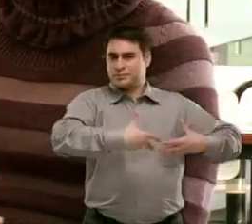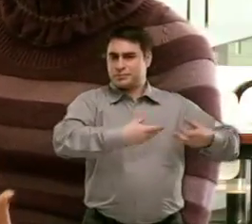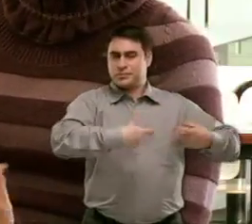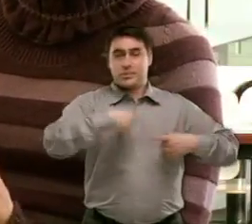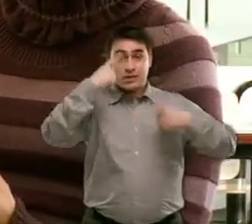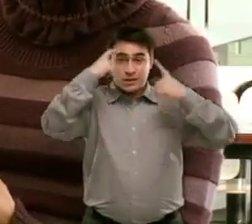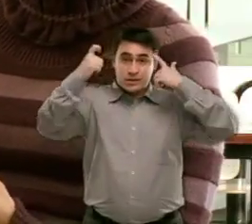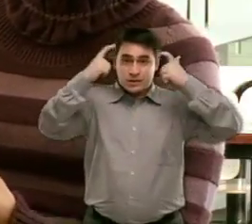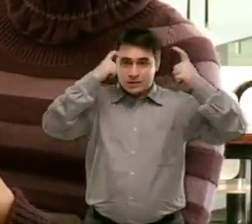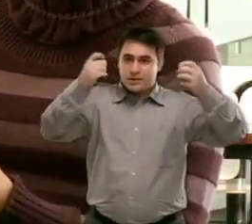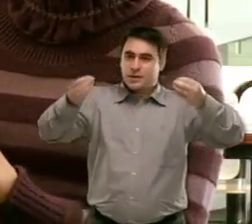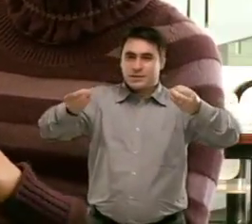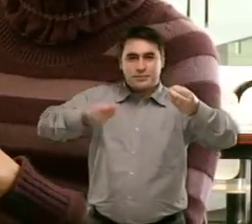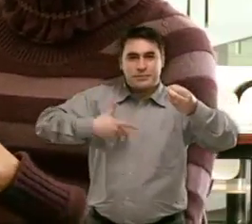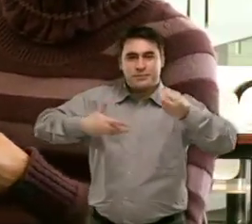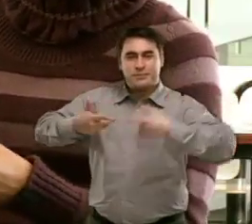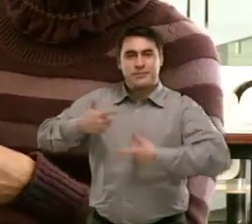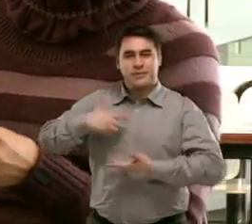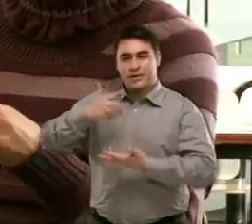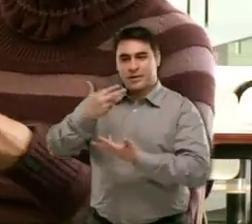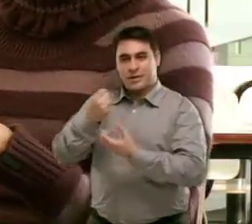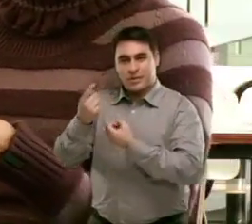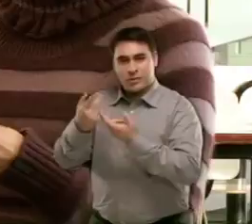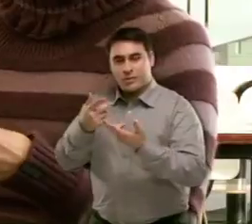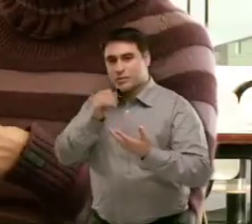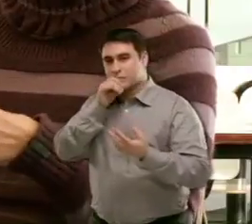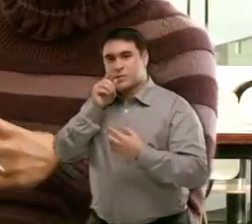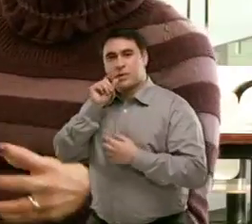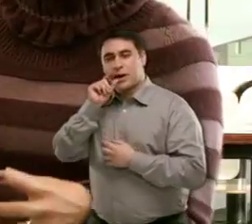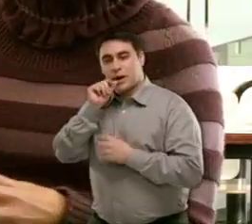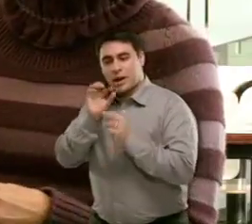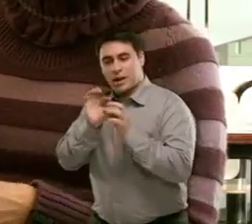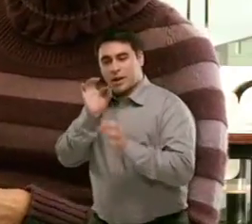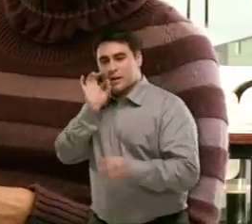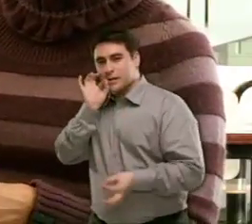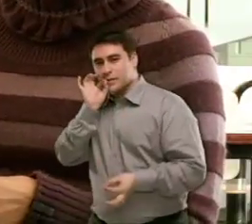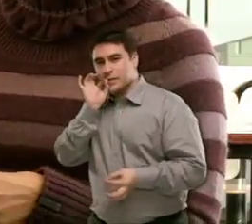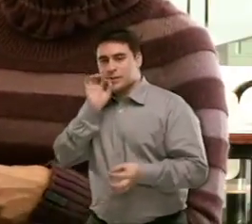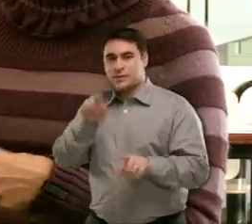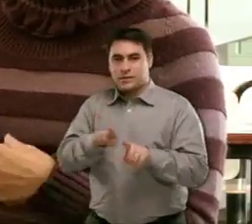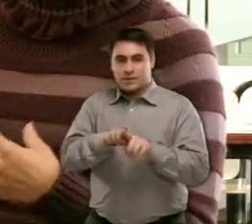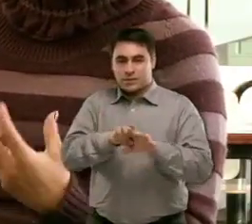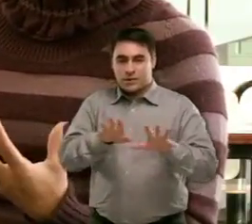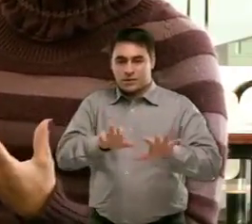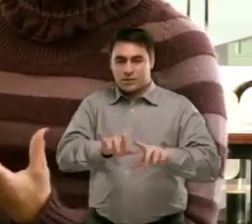adapters for pencils, the beehive for the computer, I brought many things from there